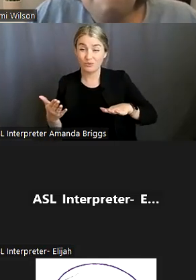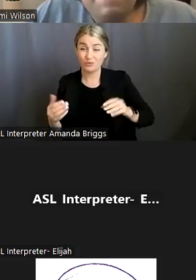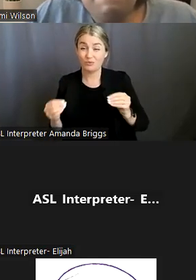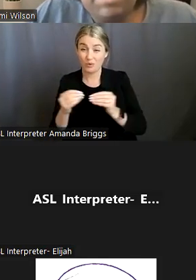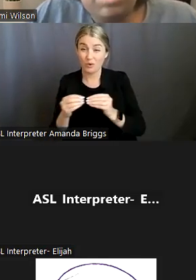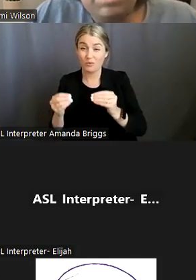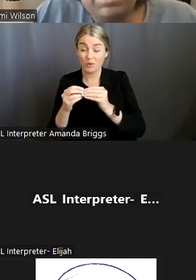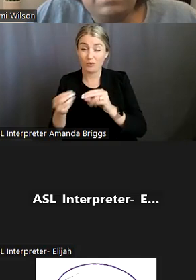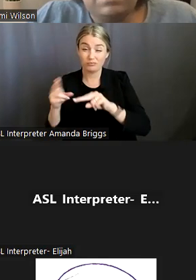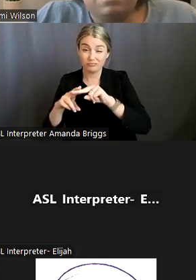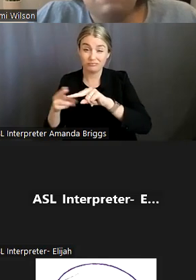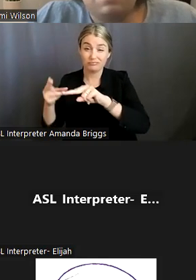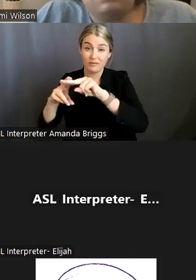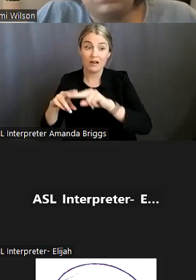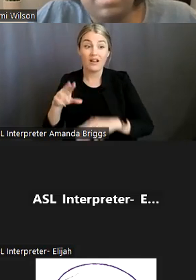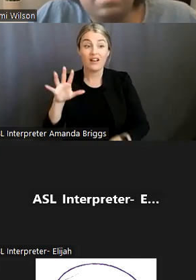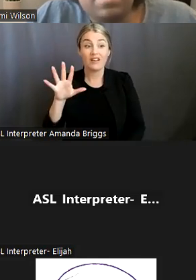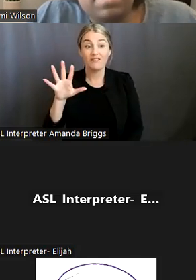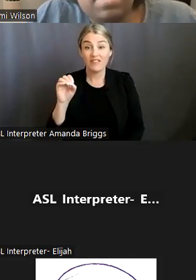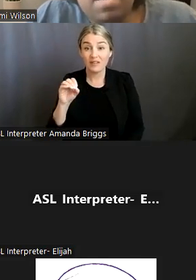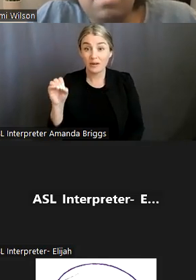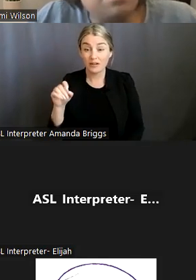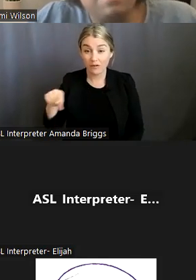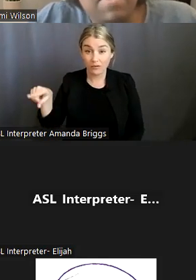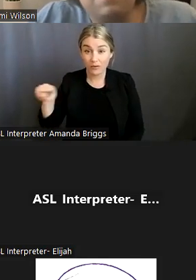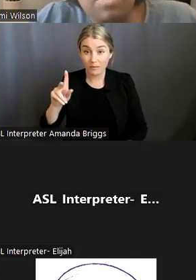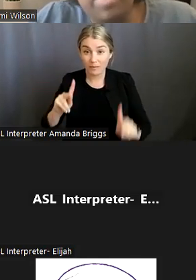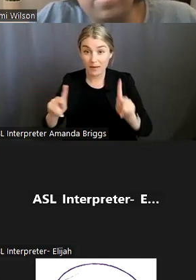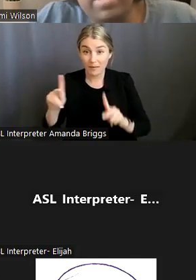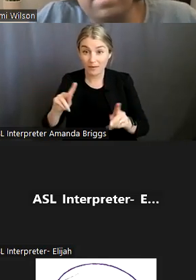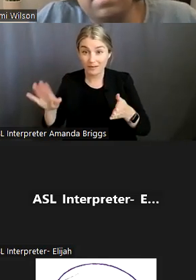50% of those deaths also involve opioids.